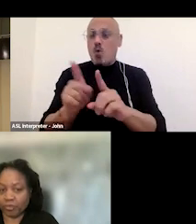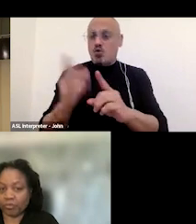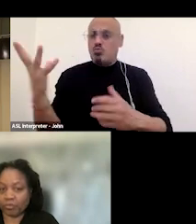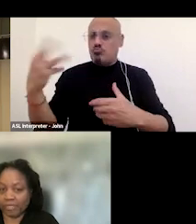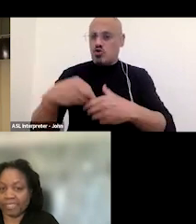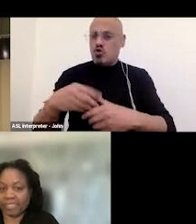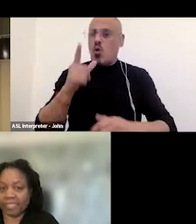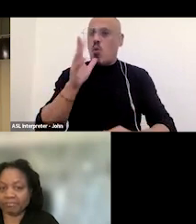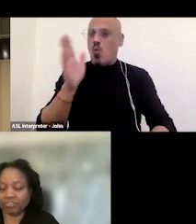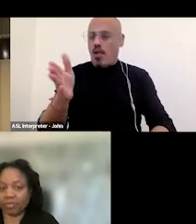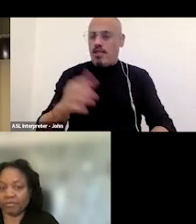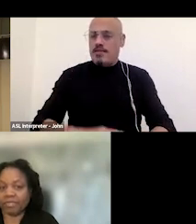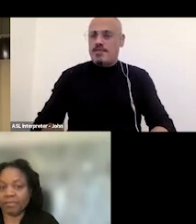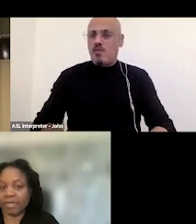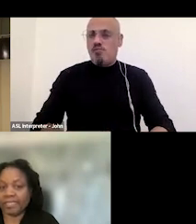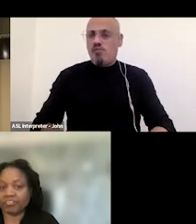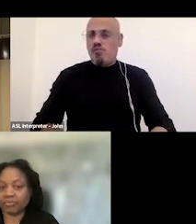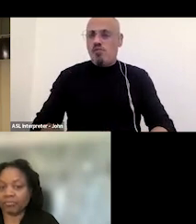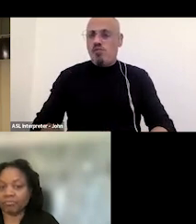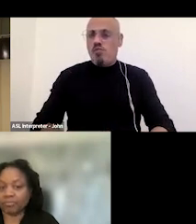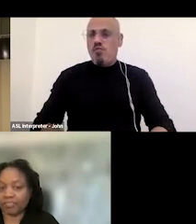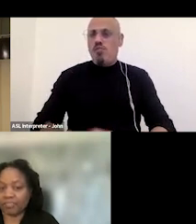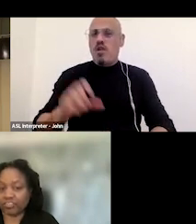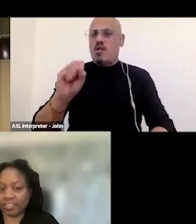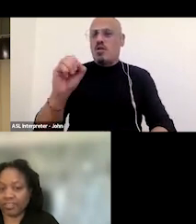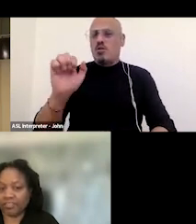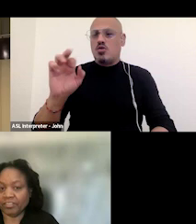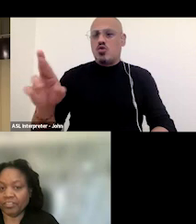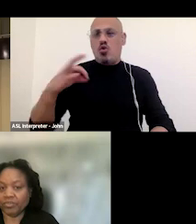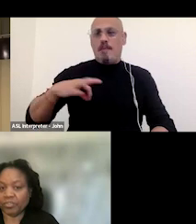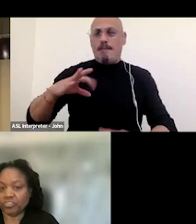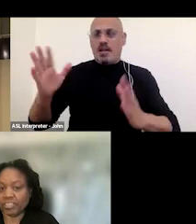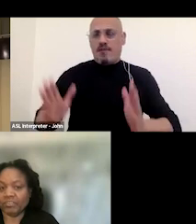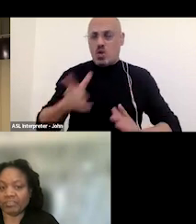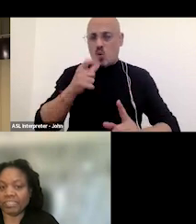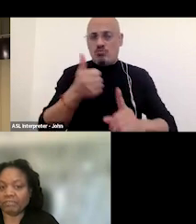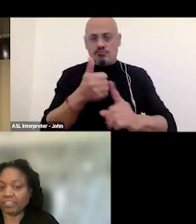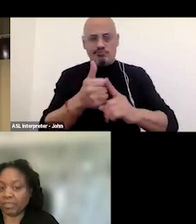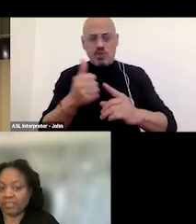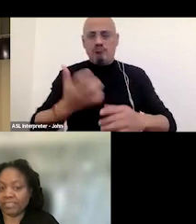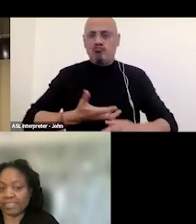We will be joined by a SOAR beneficiary, who will share their lived experience